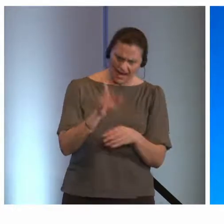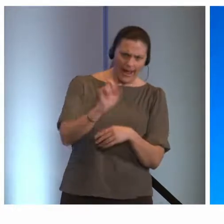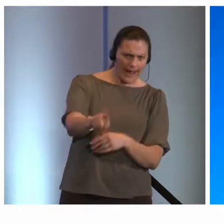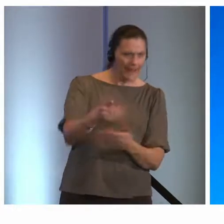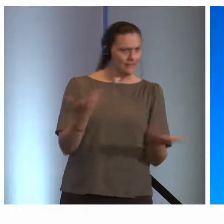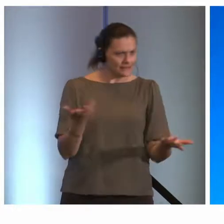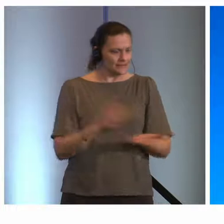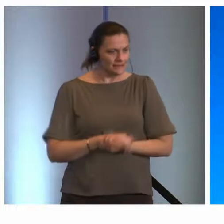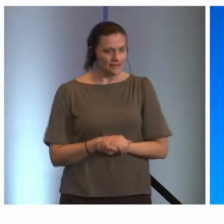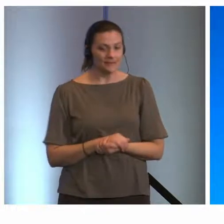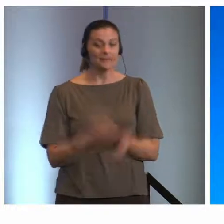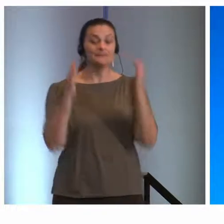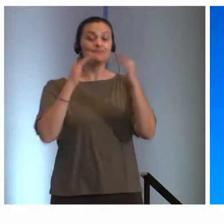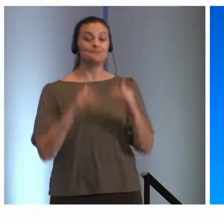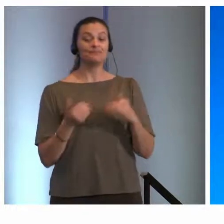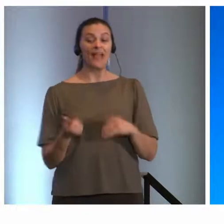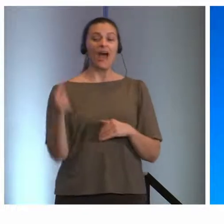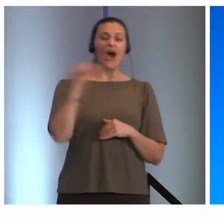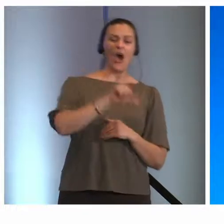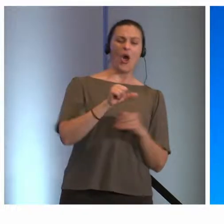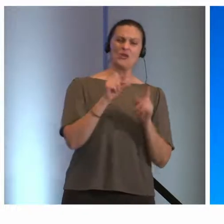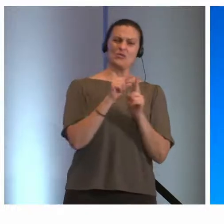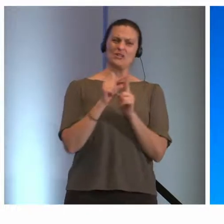Always ask -- Tari: Big purple sign dropping down with smoke